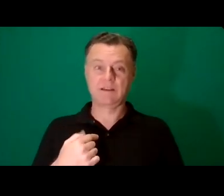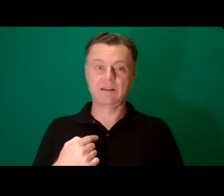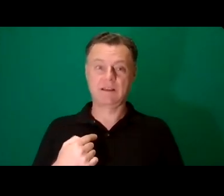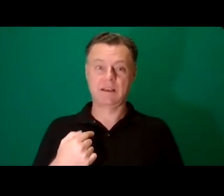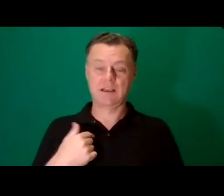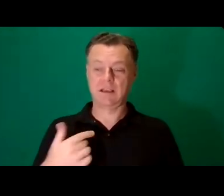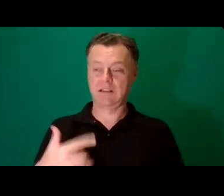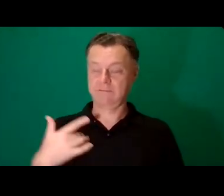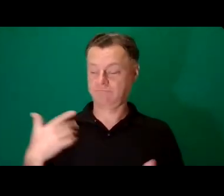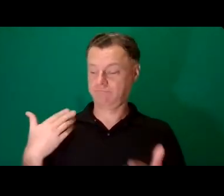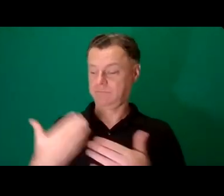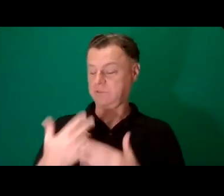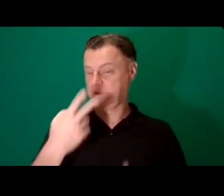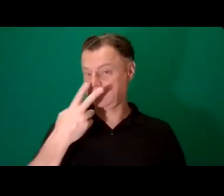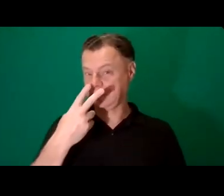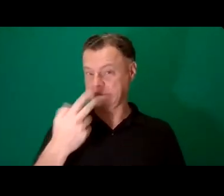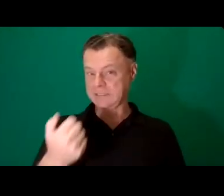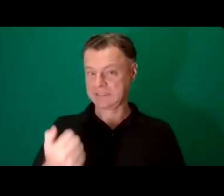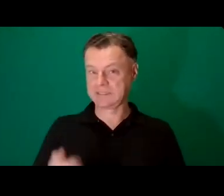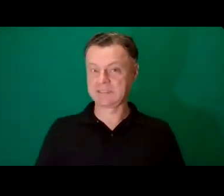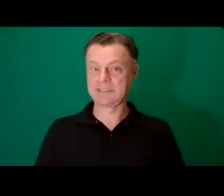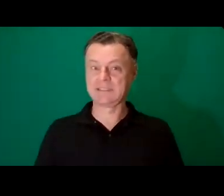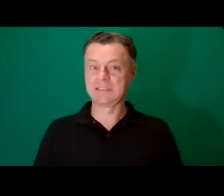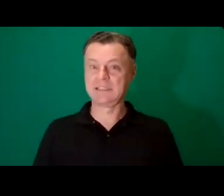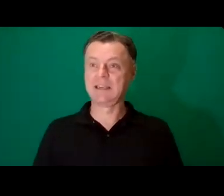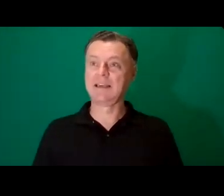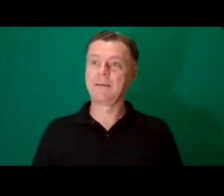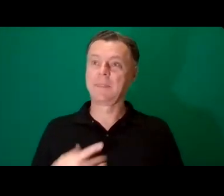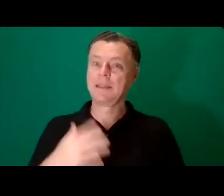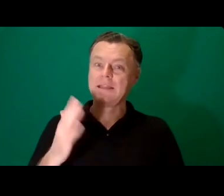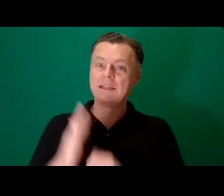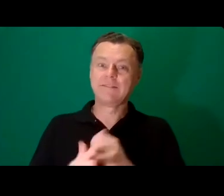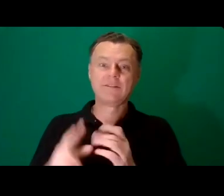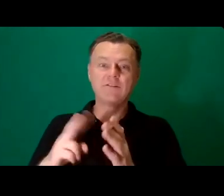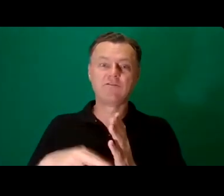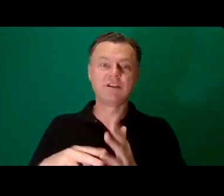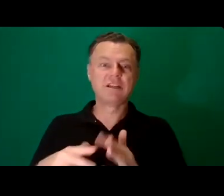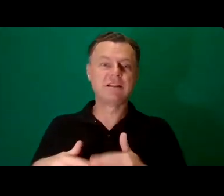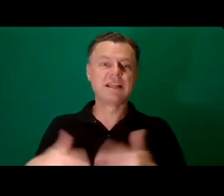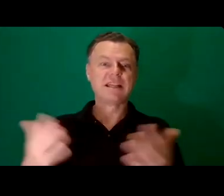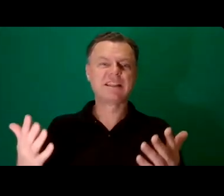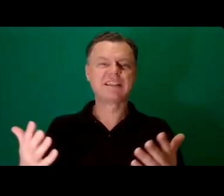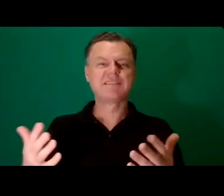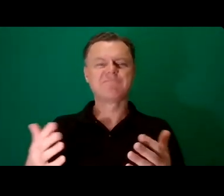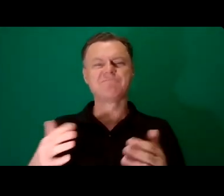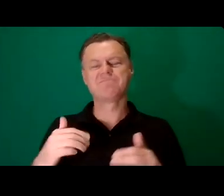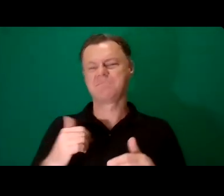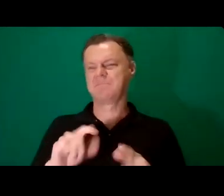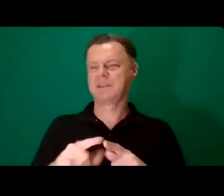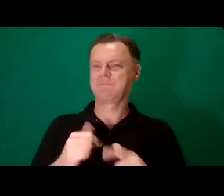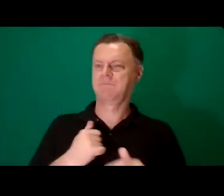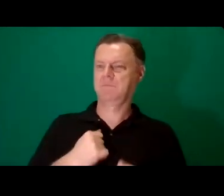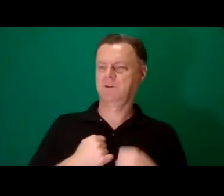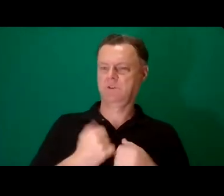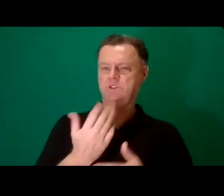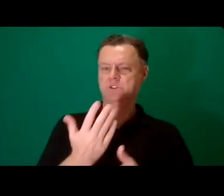age and I'd never read anything that was not only my story, but for the first time, it